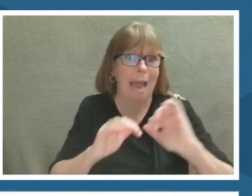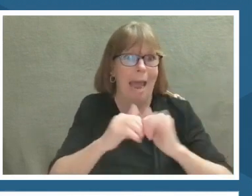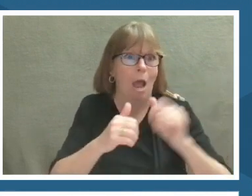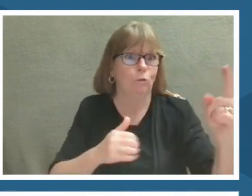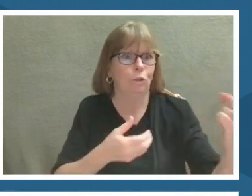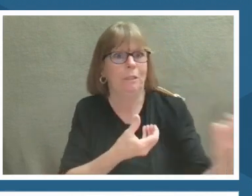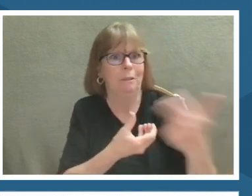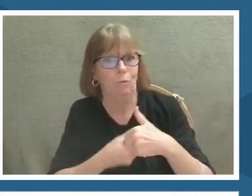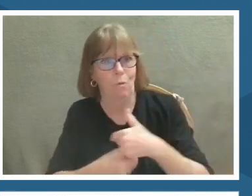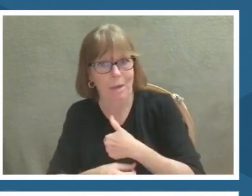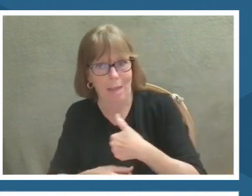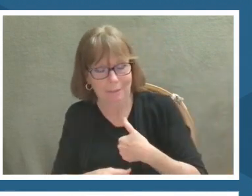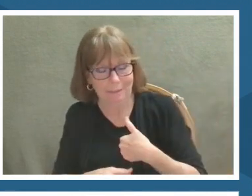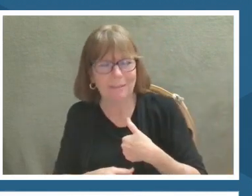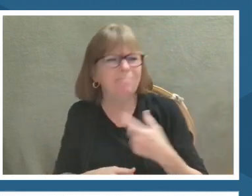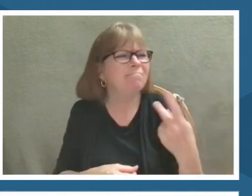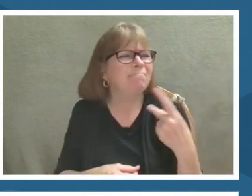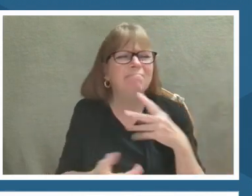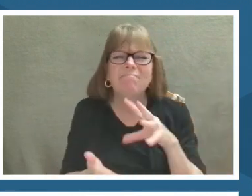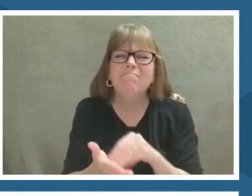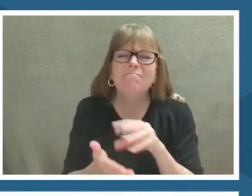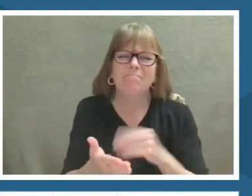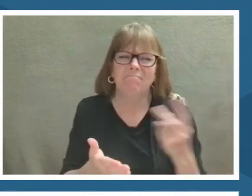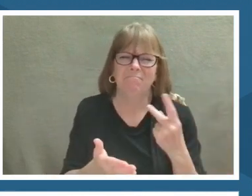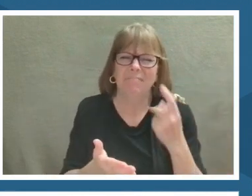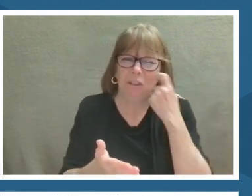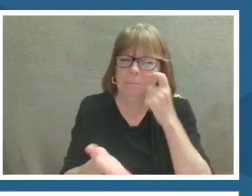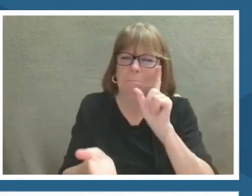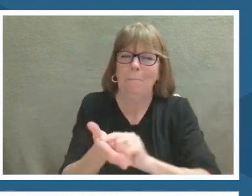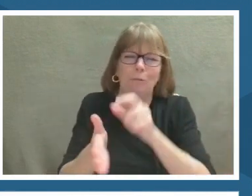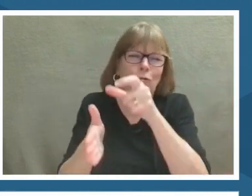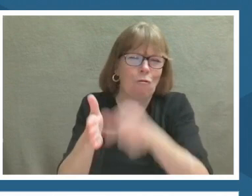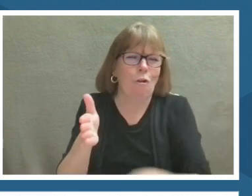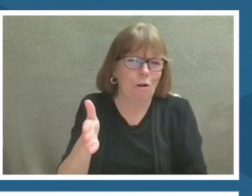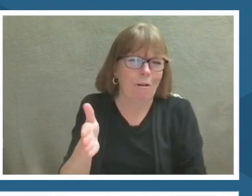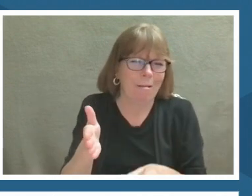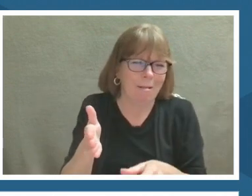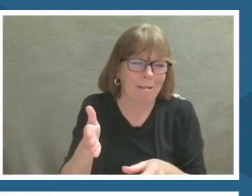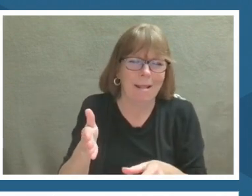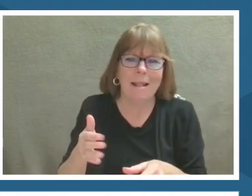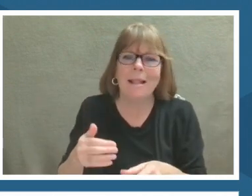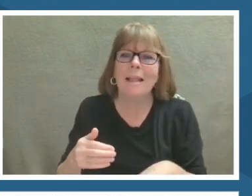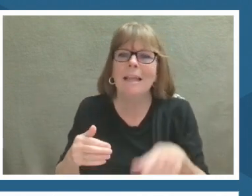and i just published an article on this together at this in the smithsonian